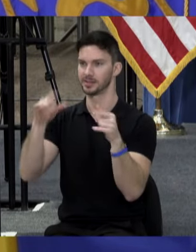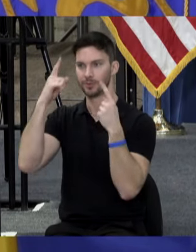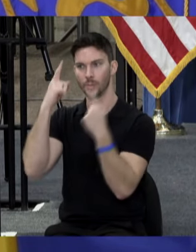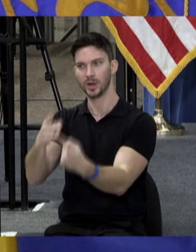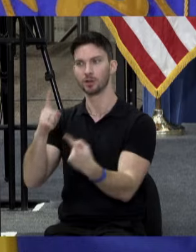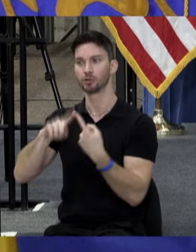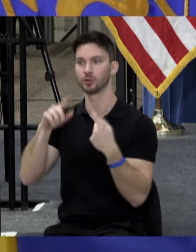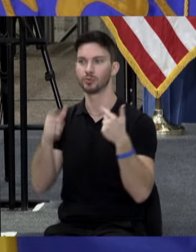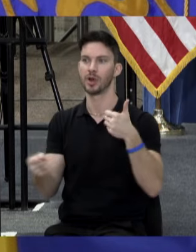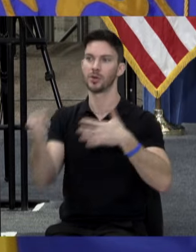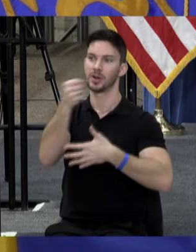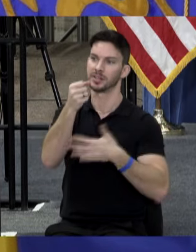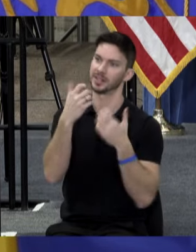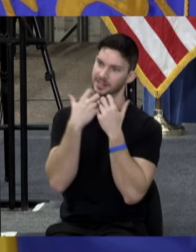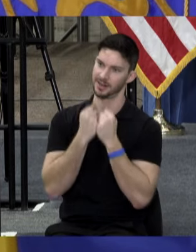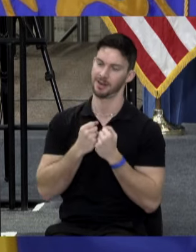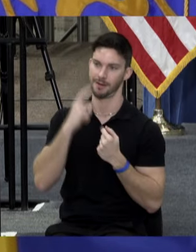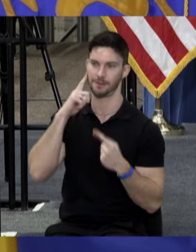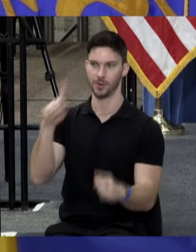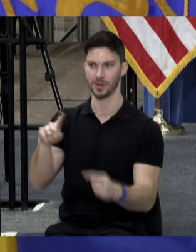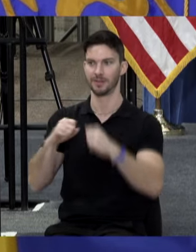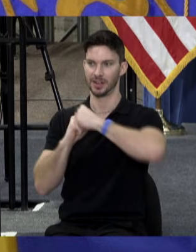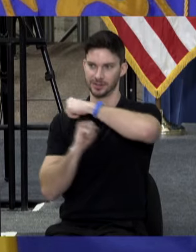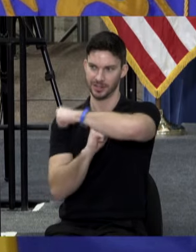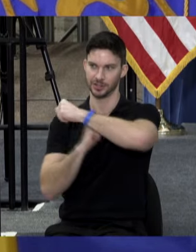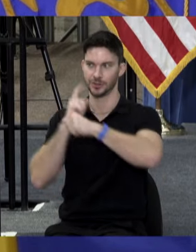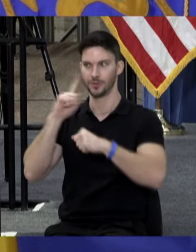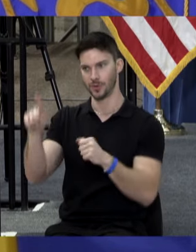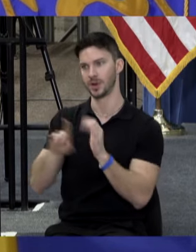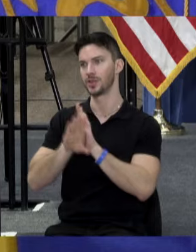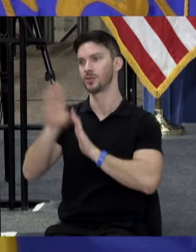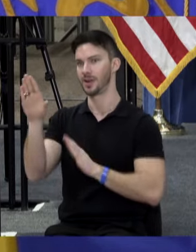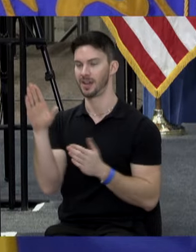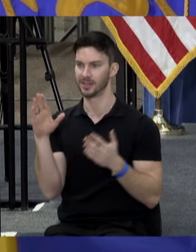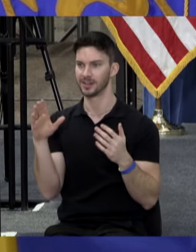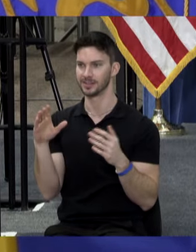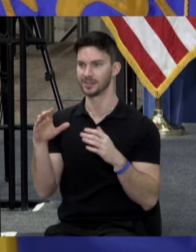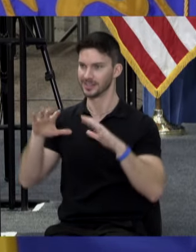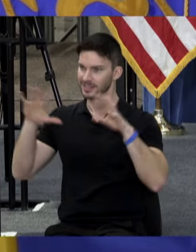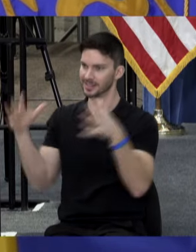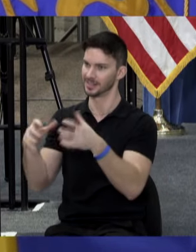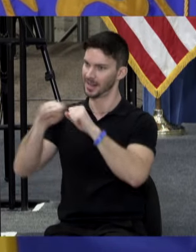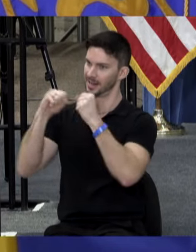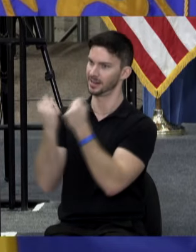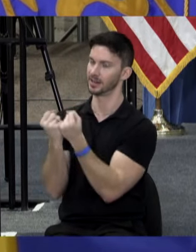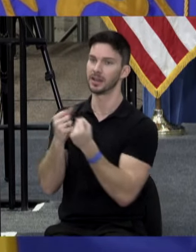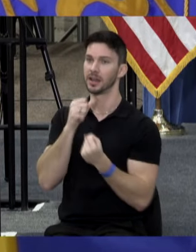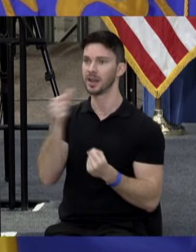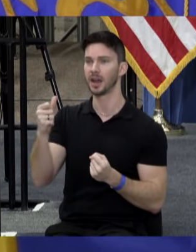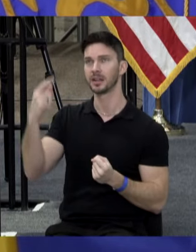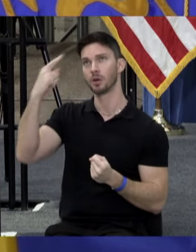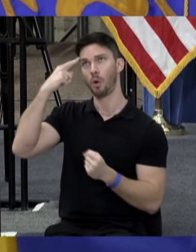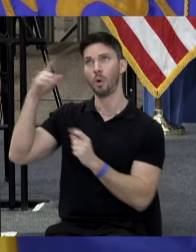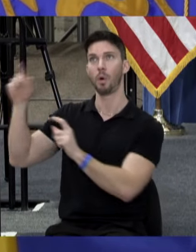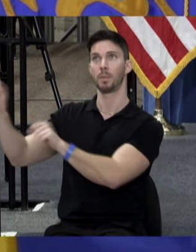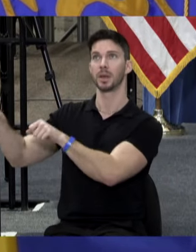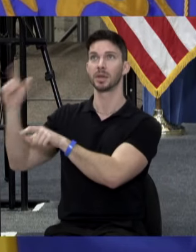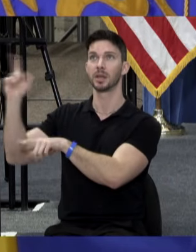as the foundation of a thriving society, not as an afterthought, but as essential infrastructure.